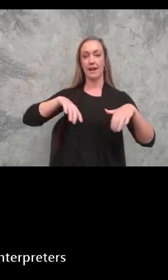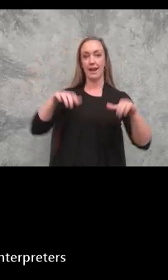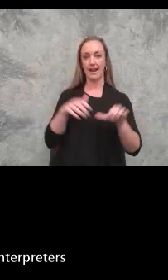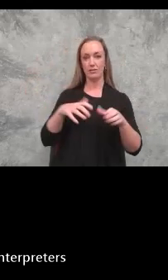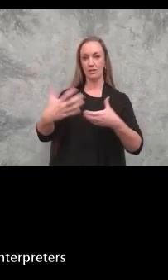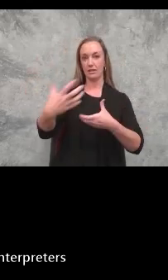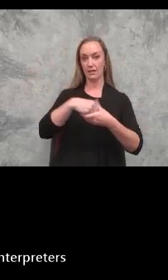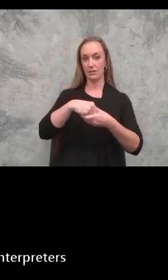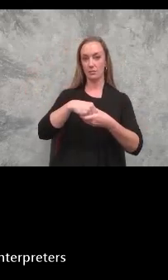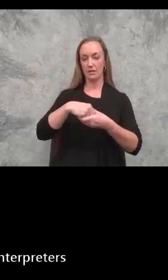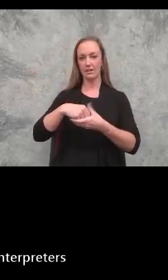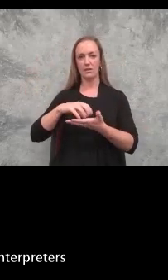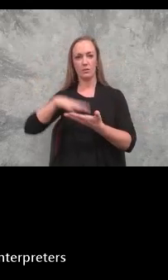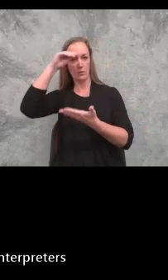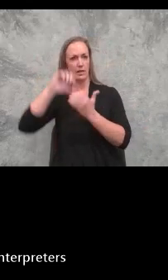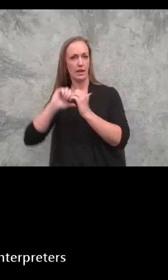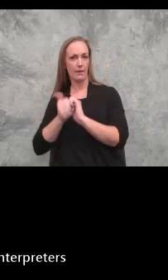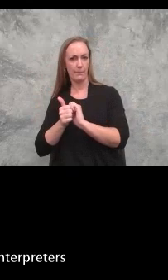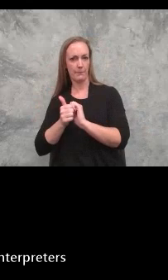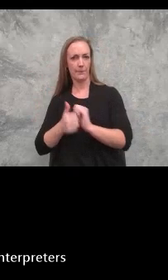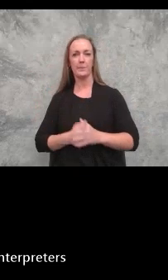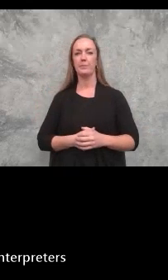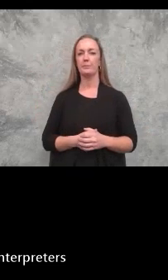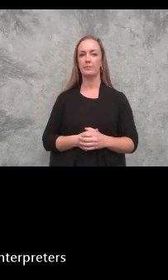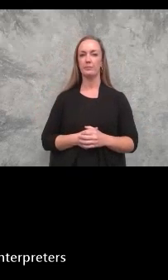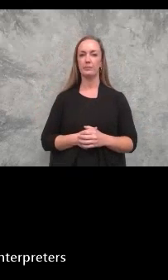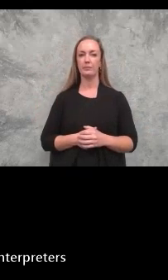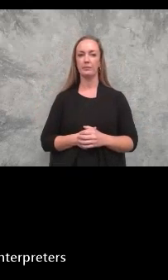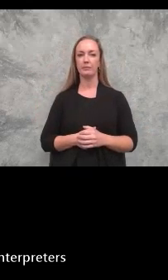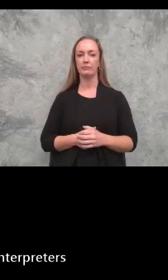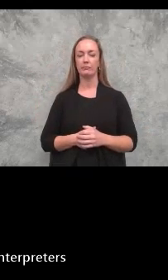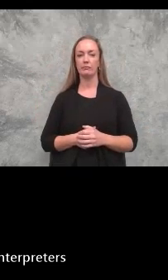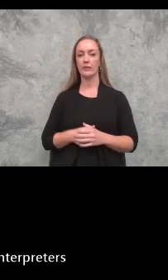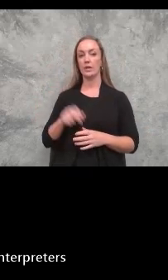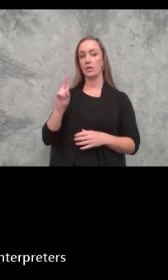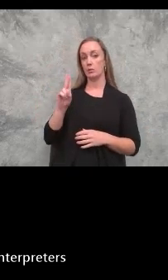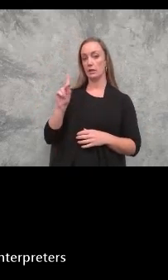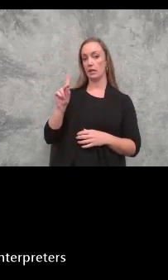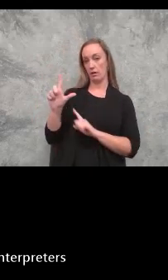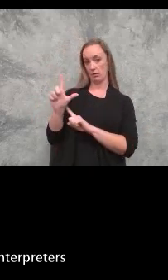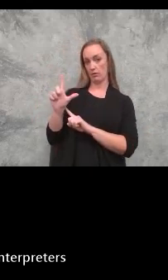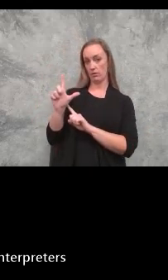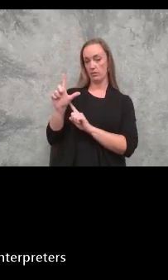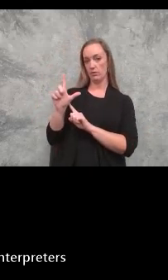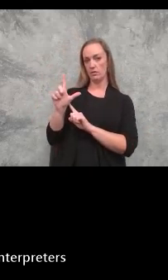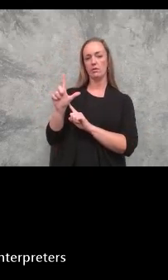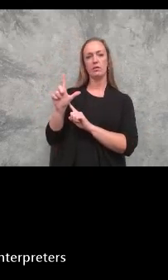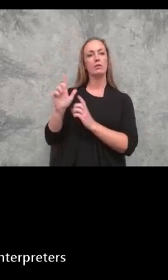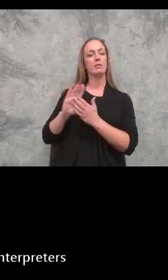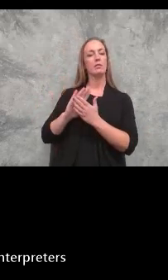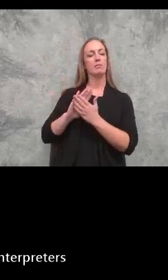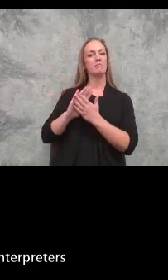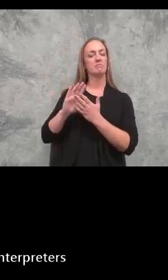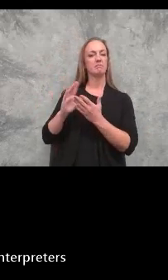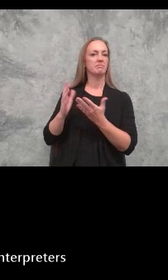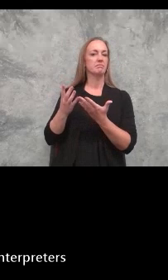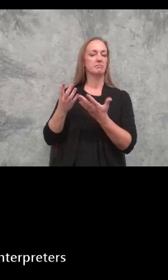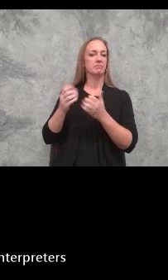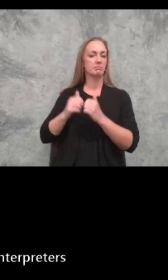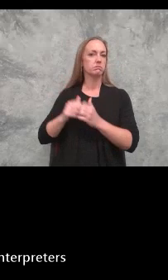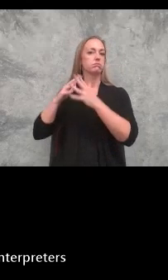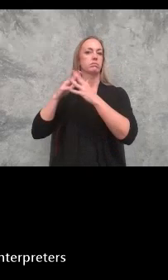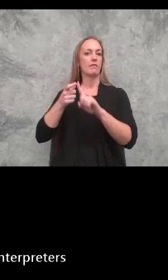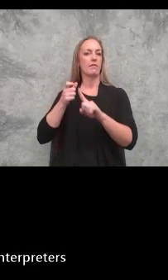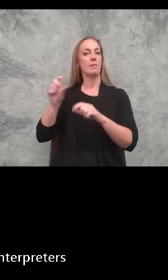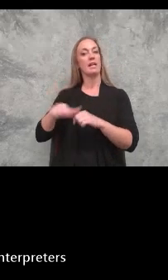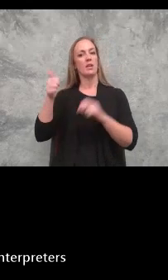learning. Universal Design for Learning gained its inspiration from another theme, which is Universal